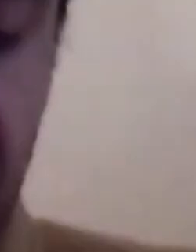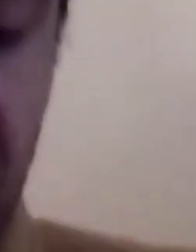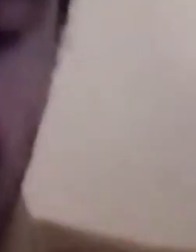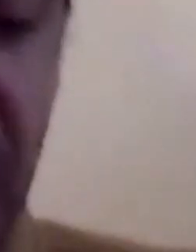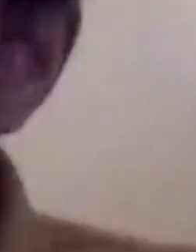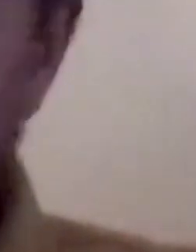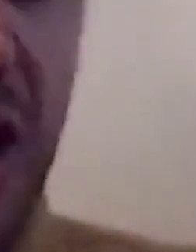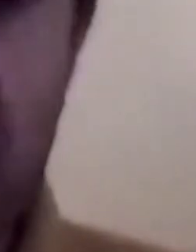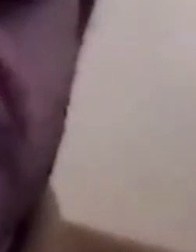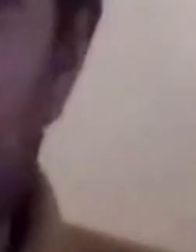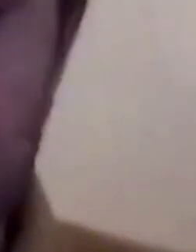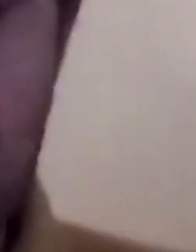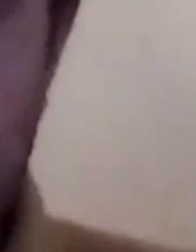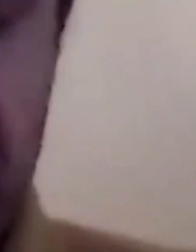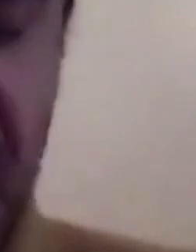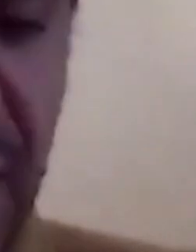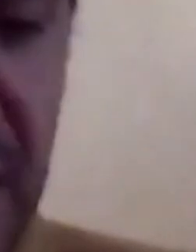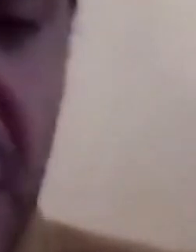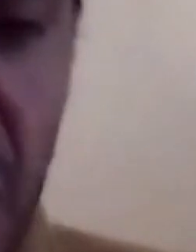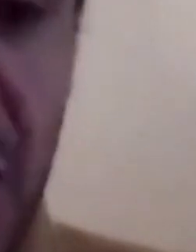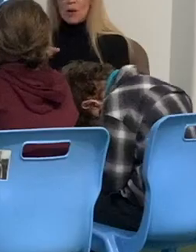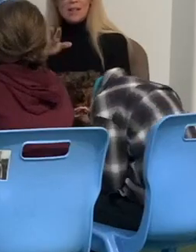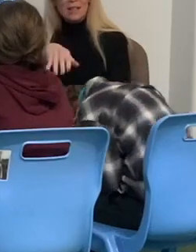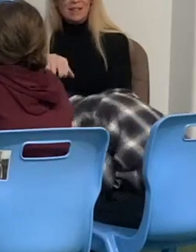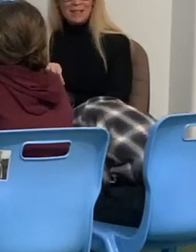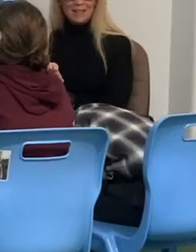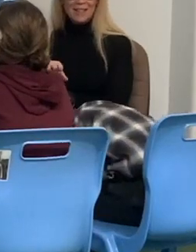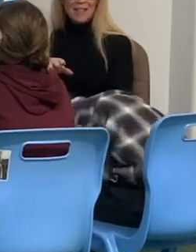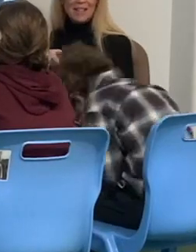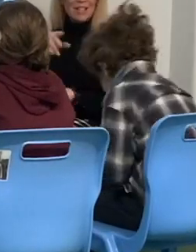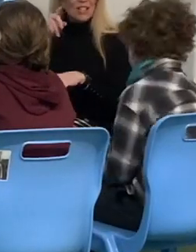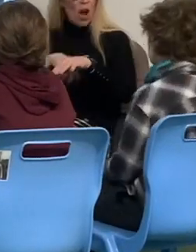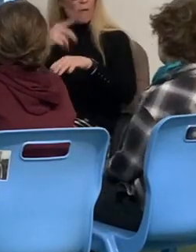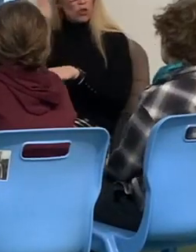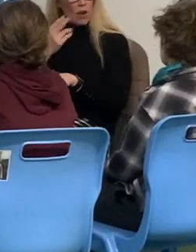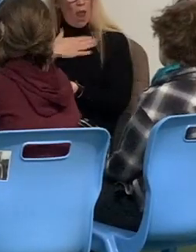In that my parents didn't know I was deaf until I was around six or seven years old. Put your hands up if you like drawing.